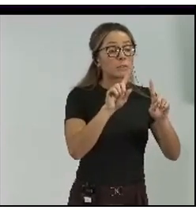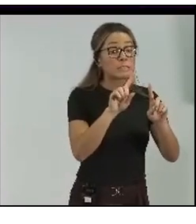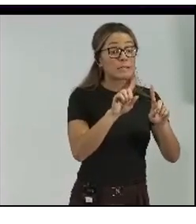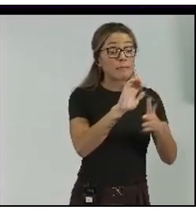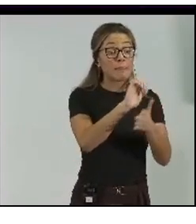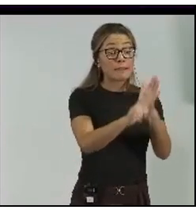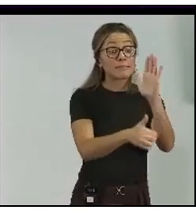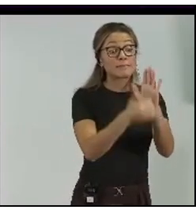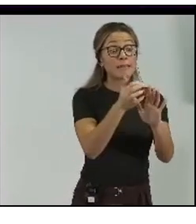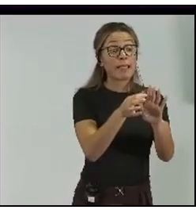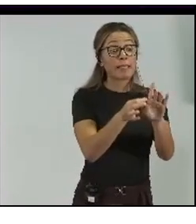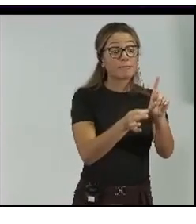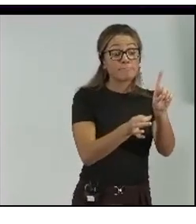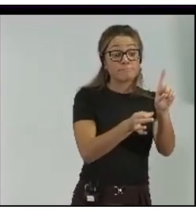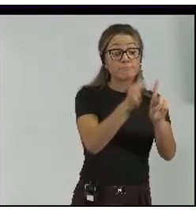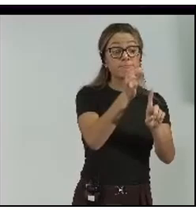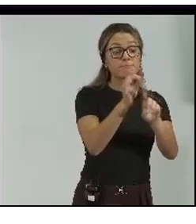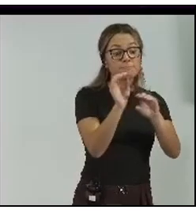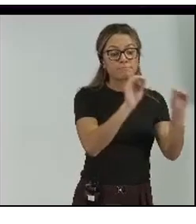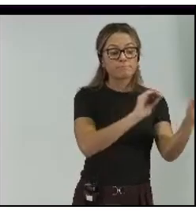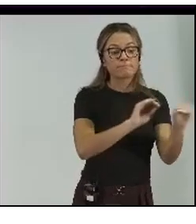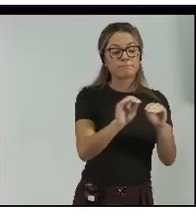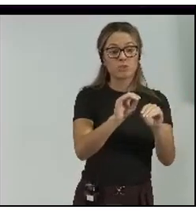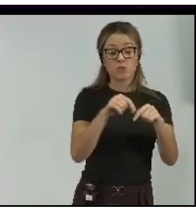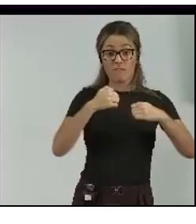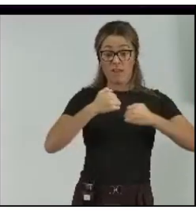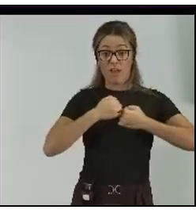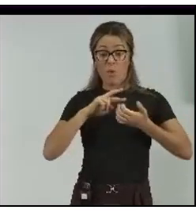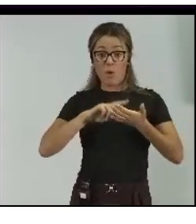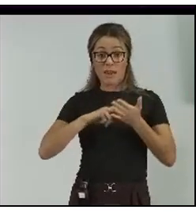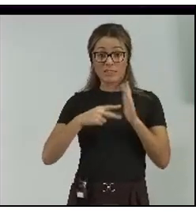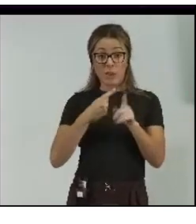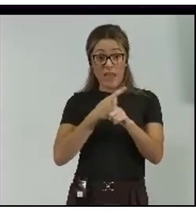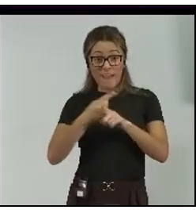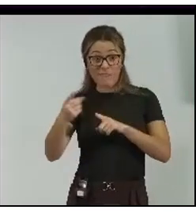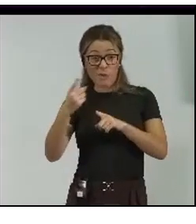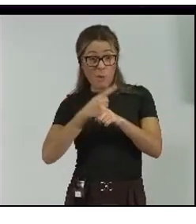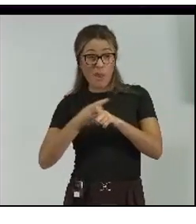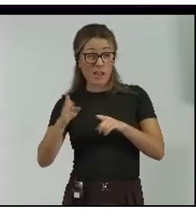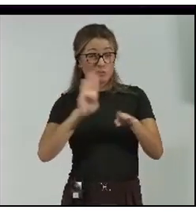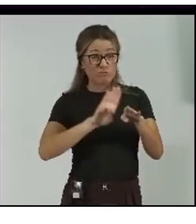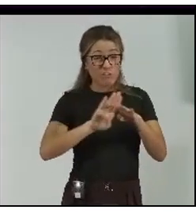You know, internally we run weekly training courses for on different subjects for our teams.